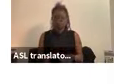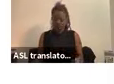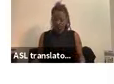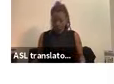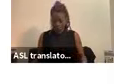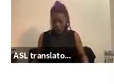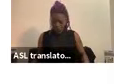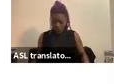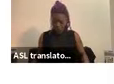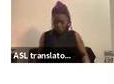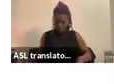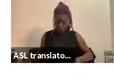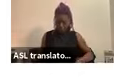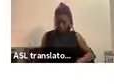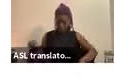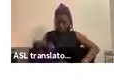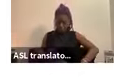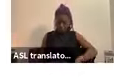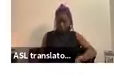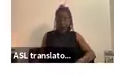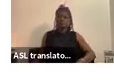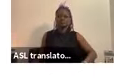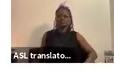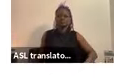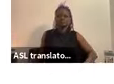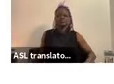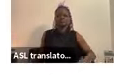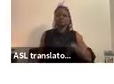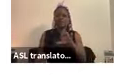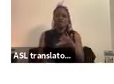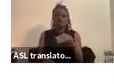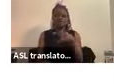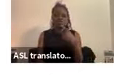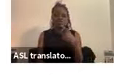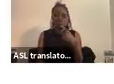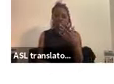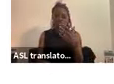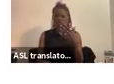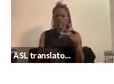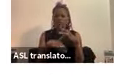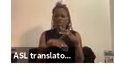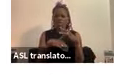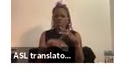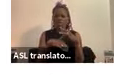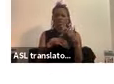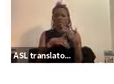As was mentioned earlier in the briefing, we do have Delta, that Delta variant in